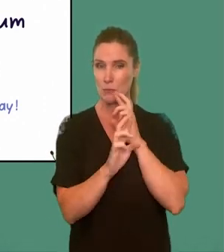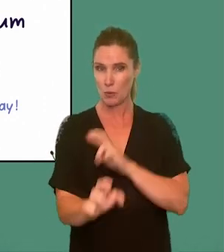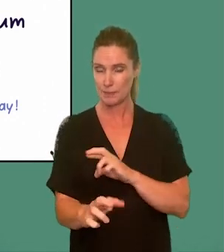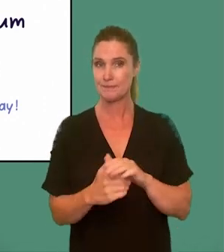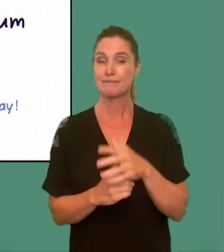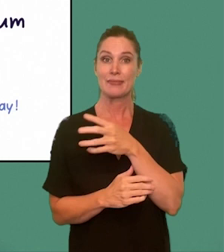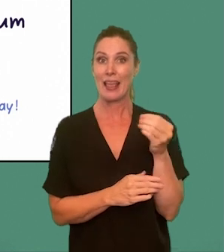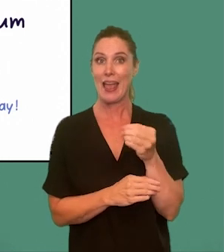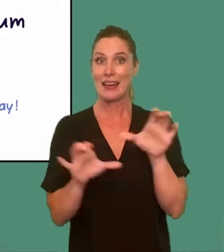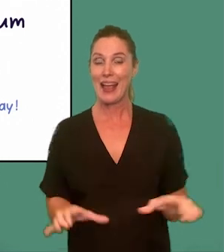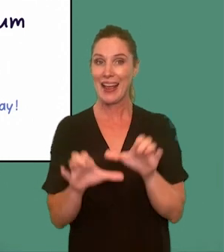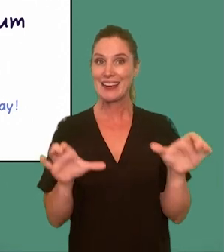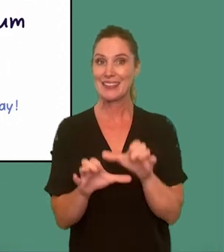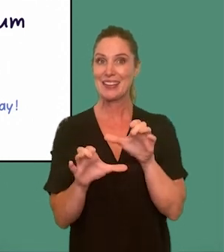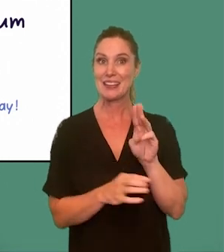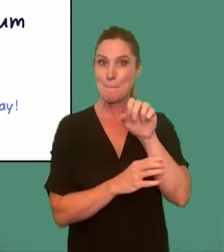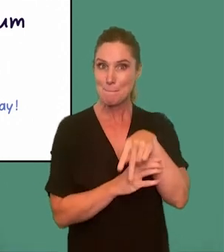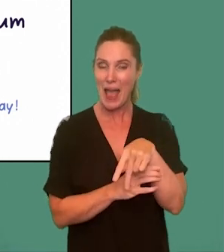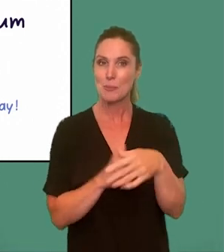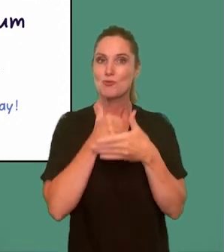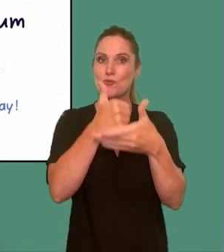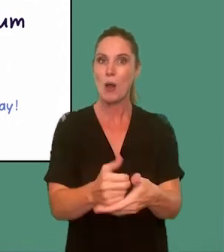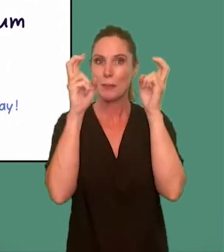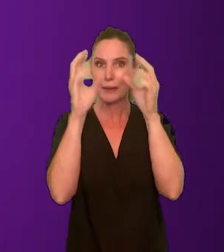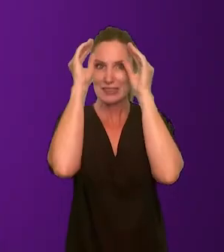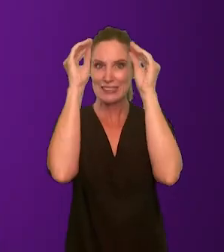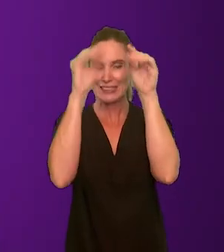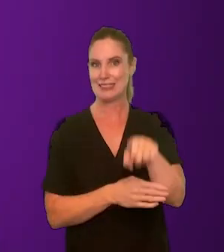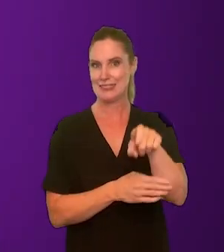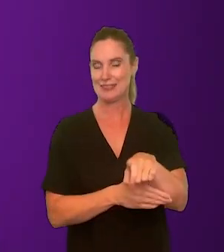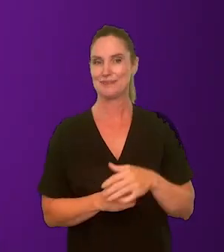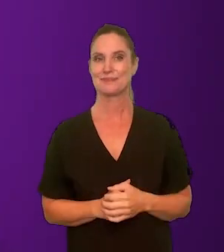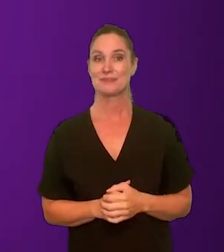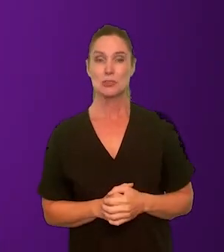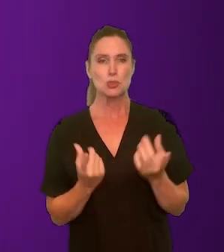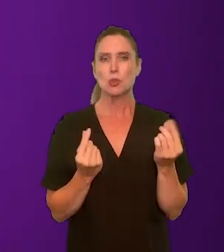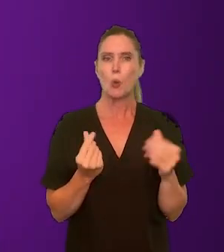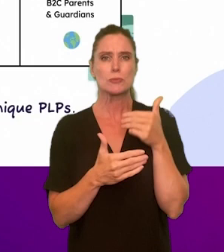and activities that are mapped to health subject teaching needs. So where do we go from here?